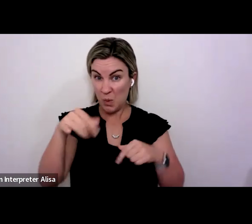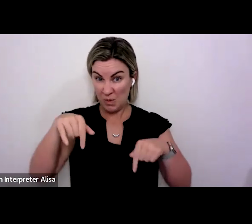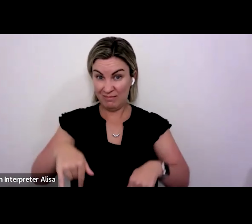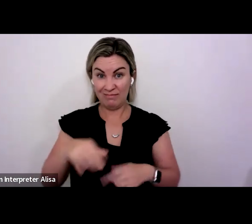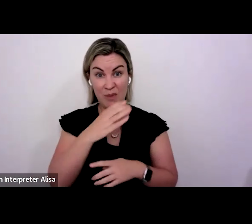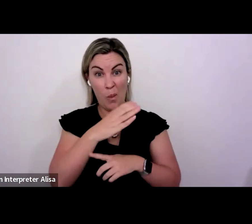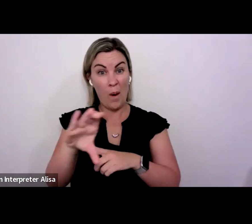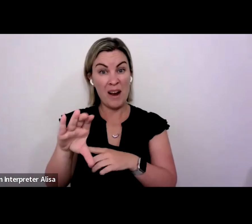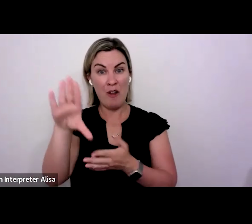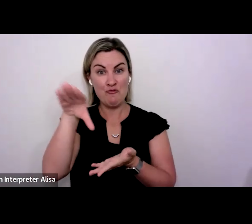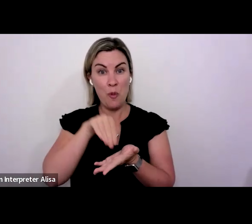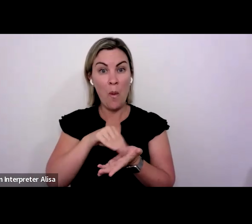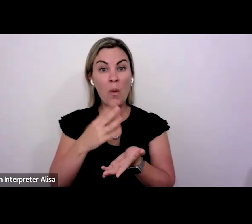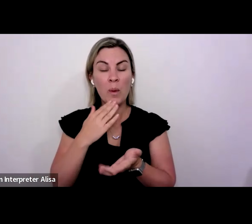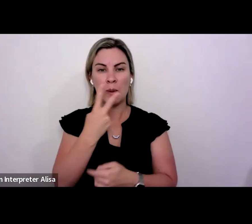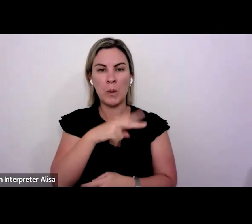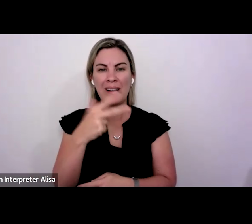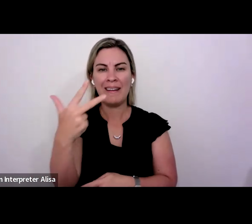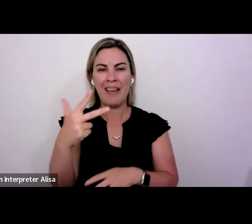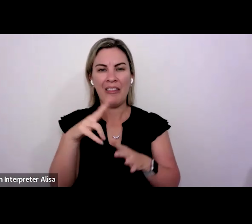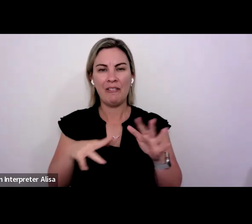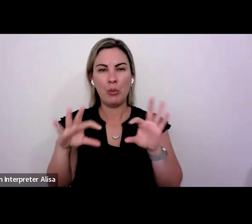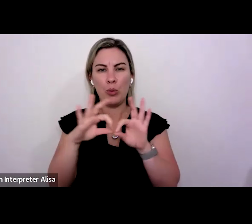2023 and is available on our website.